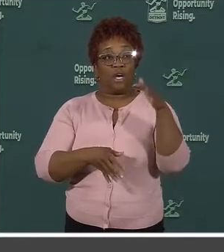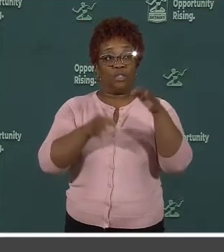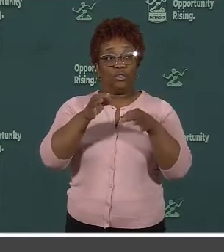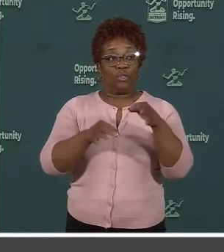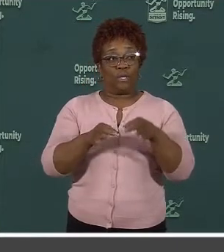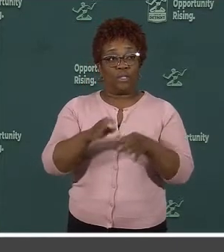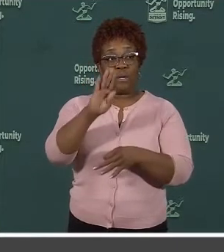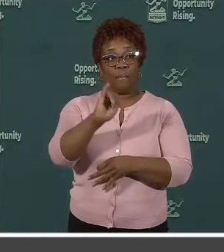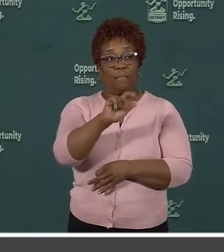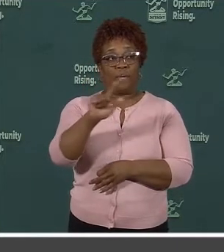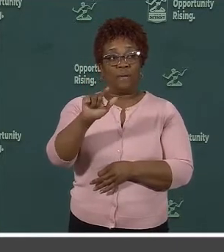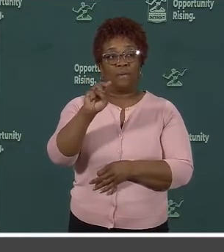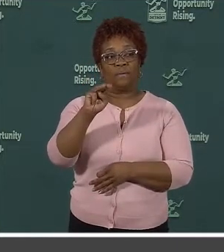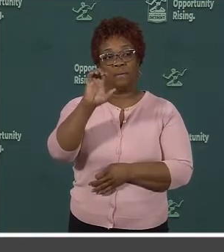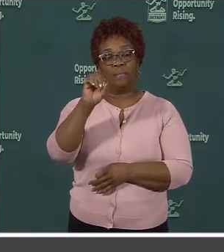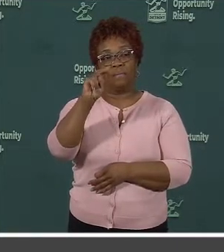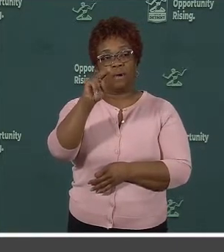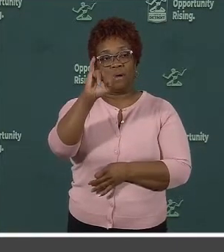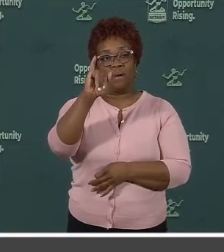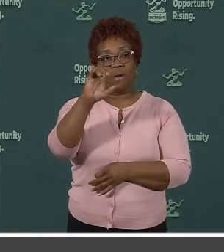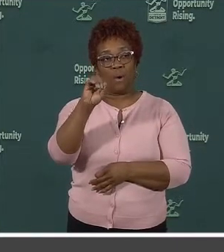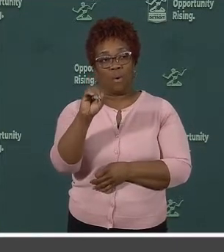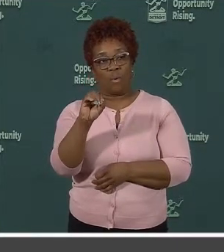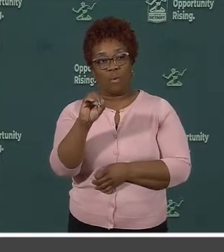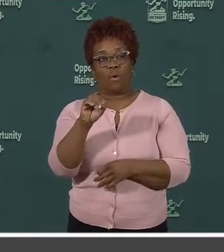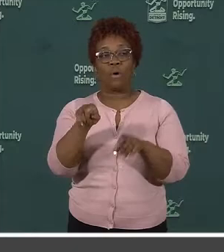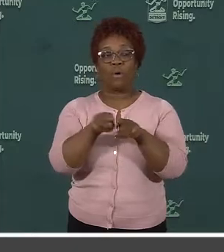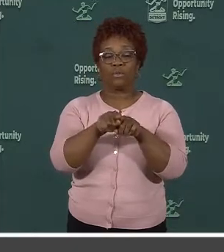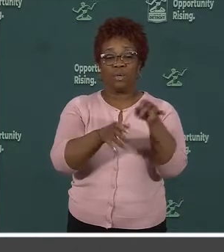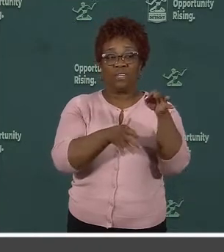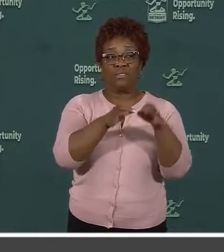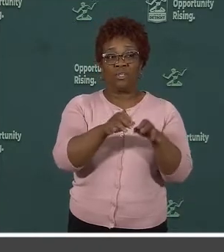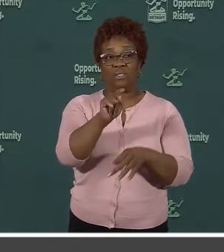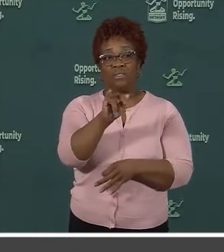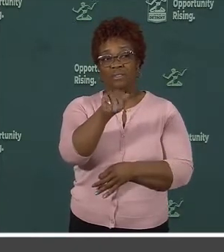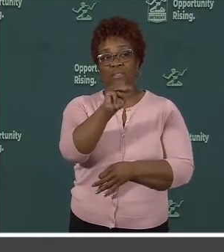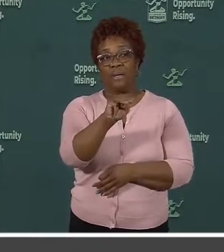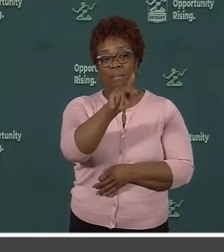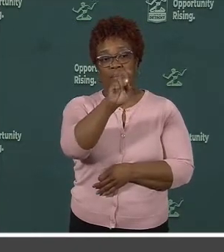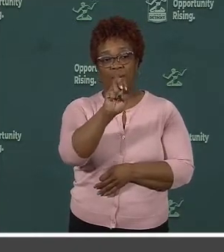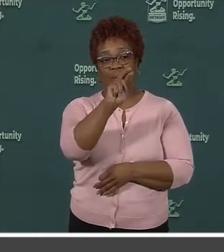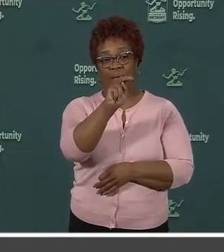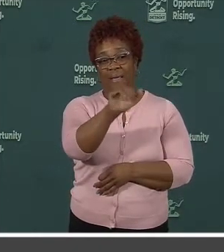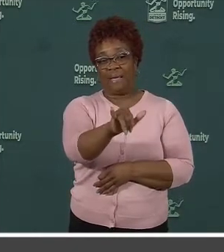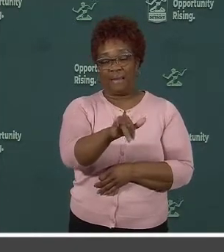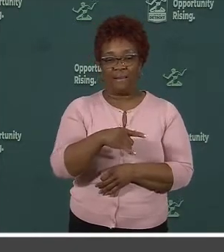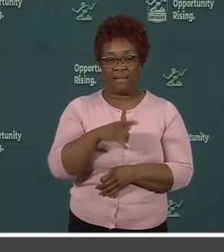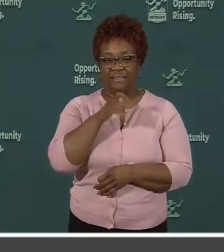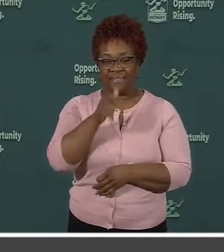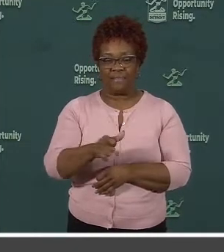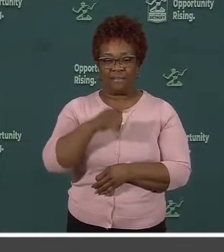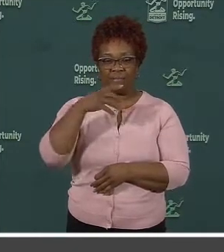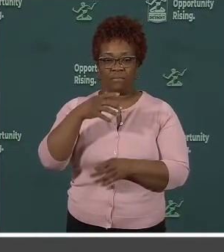AND JUDGE TIM KENNY AT CIRCUIT COURT THEY DIDN'T SHY FROM THE BACKLOG THEY SAID WE KNOW THIS IS THE CASE AND WE'RE GOING TO